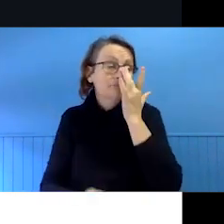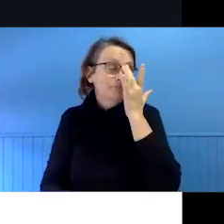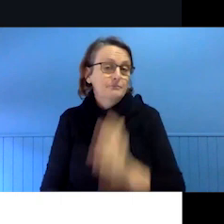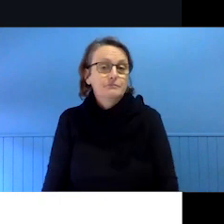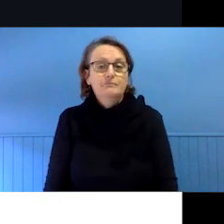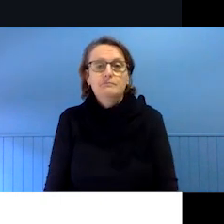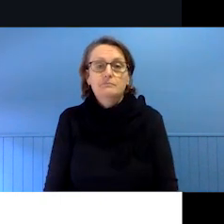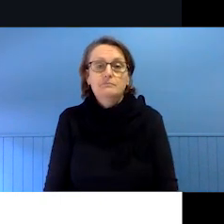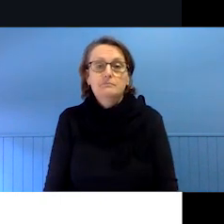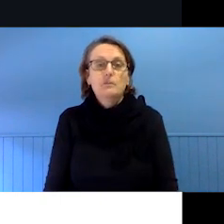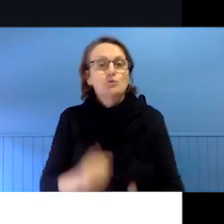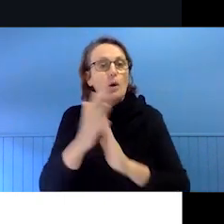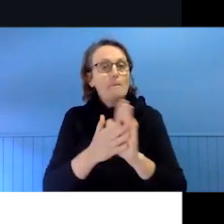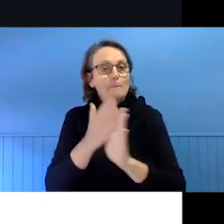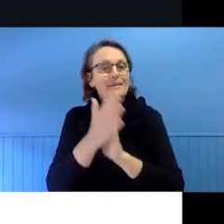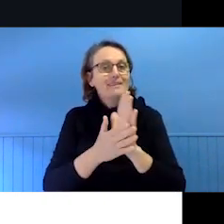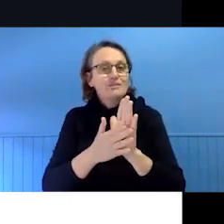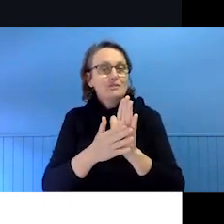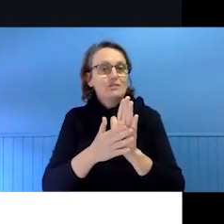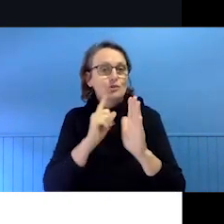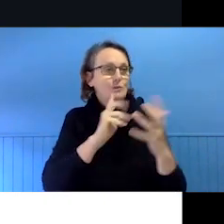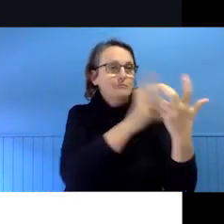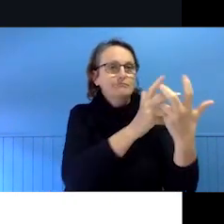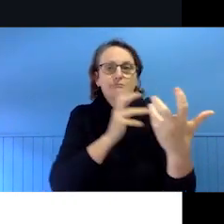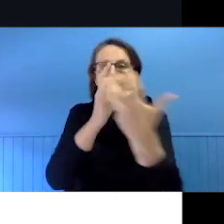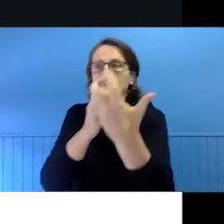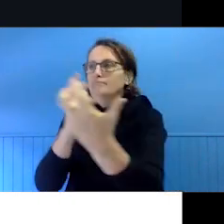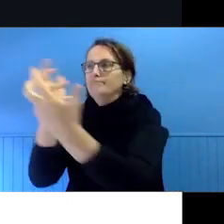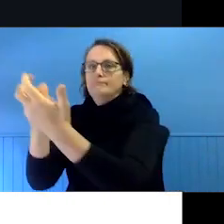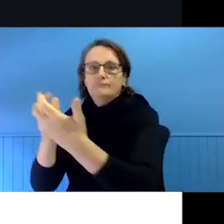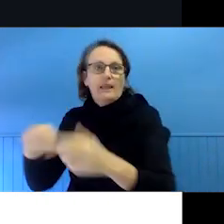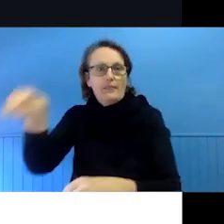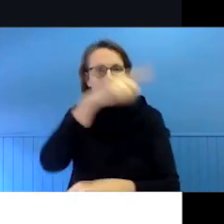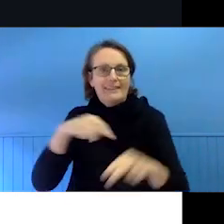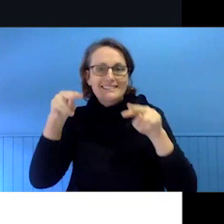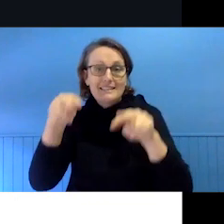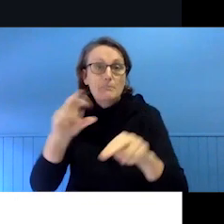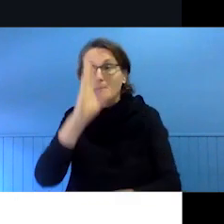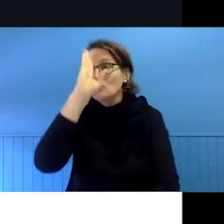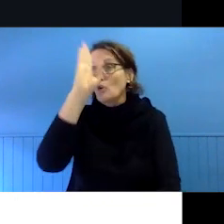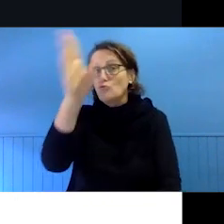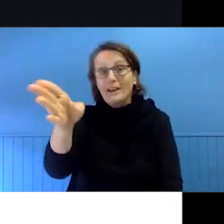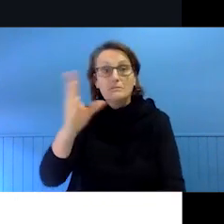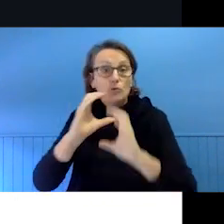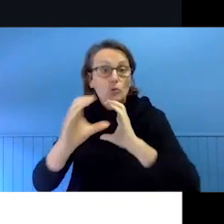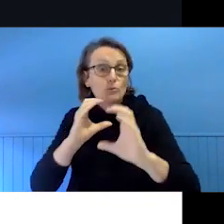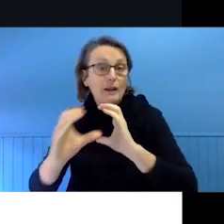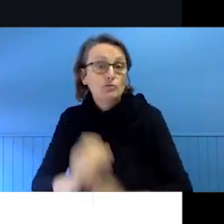that a wide cross section of the community is seeing it. It may be more direct communications.